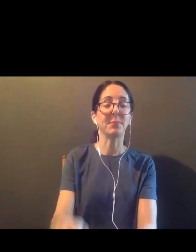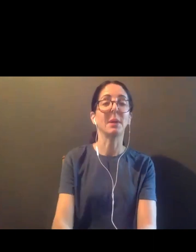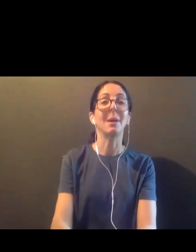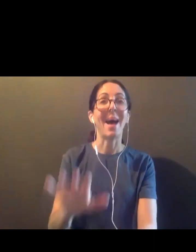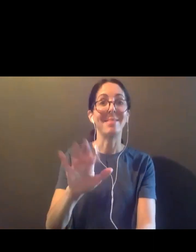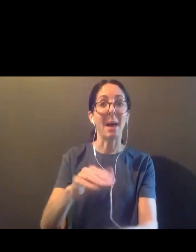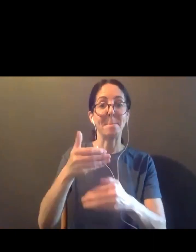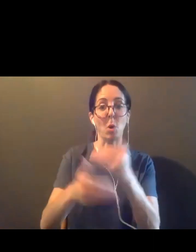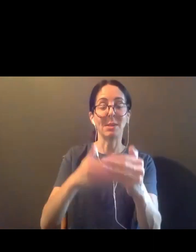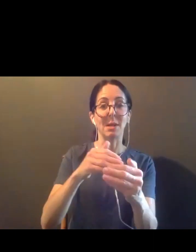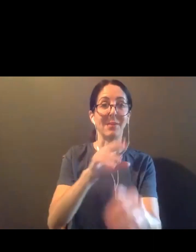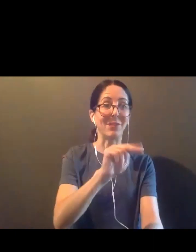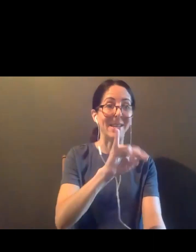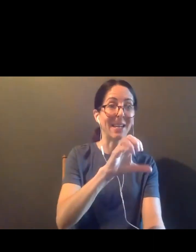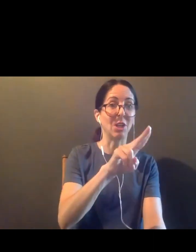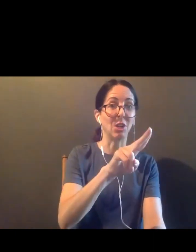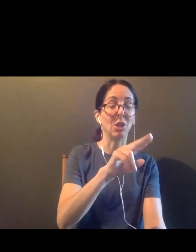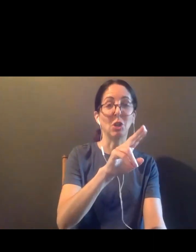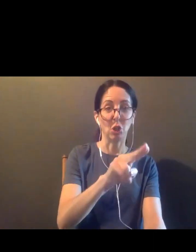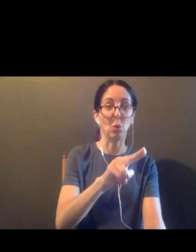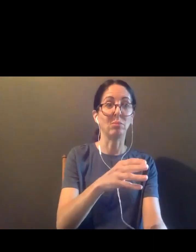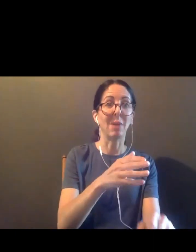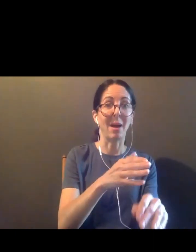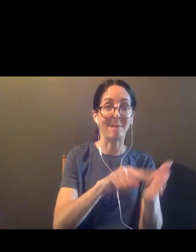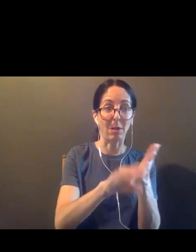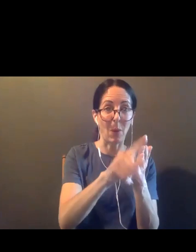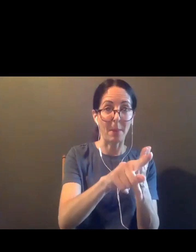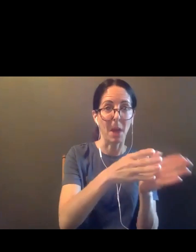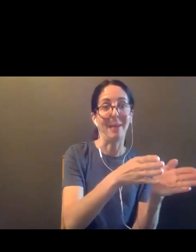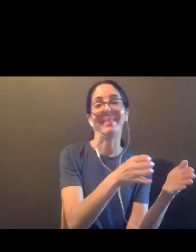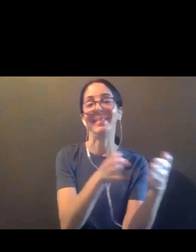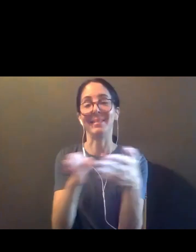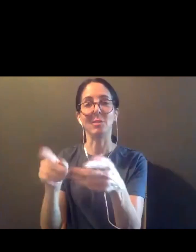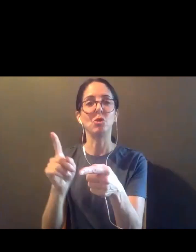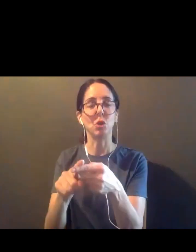between the NICU, neonatal follow-up, and then community services.